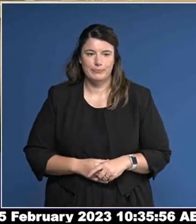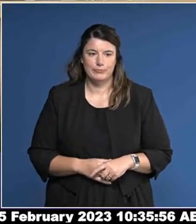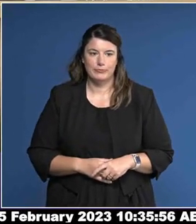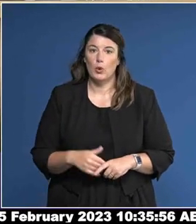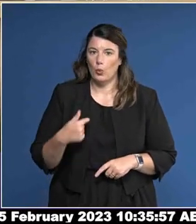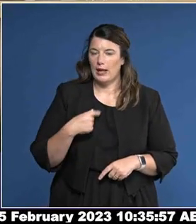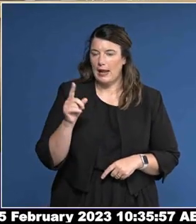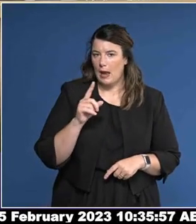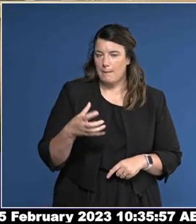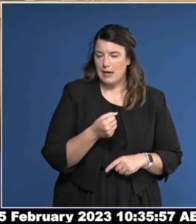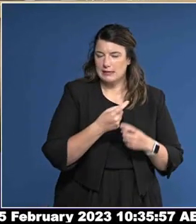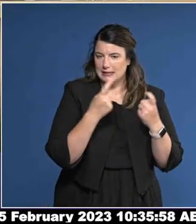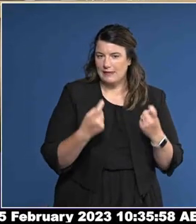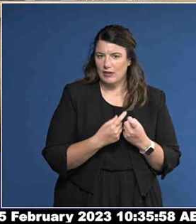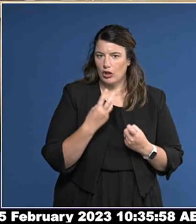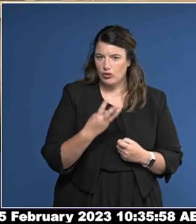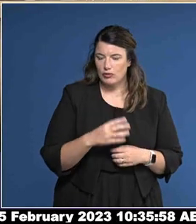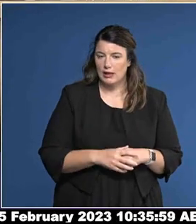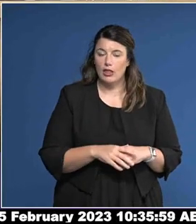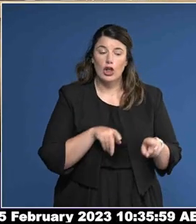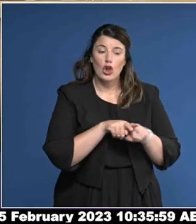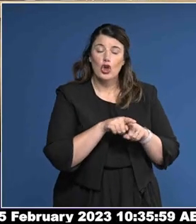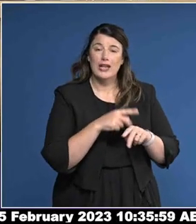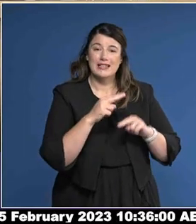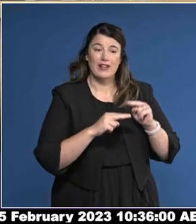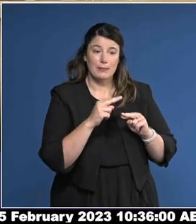The learning and module strategy has also been developed - Slow down, please. MS TOOHEY: Sorry.